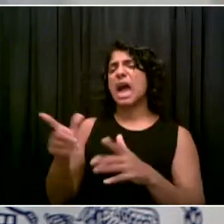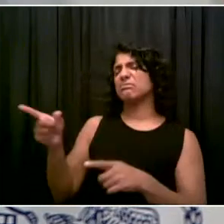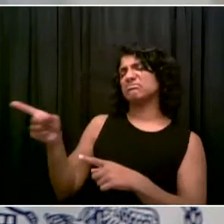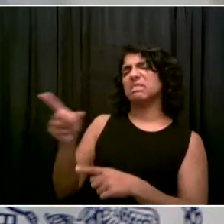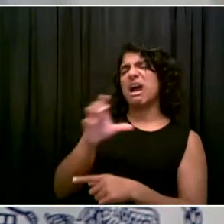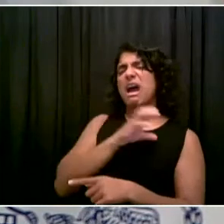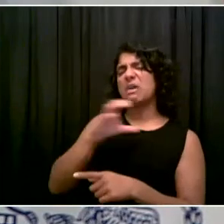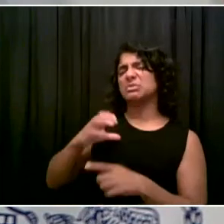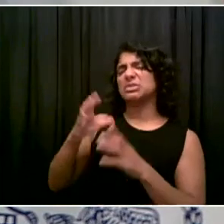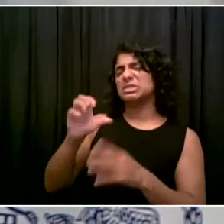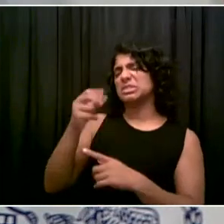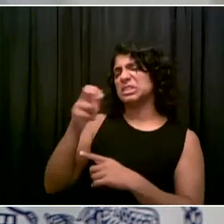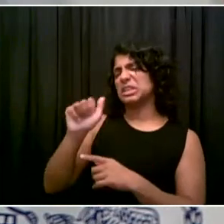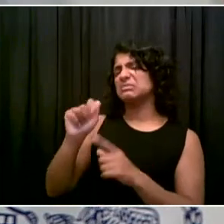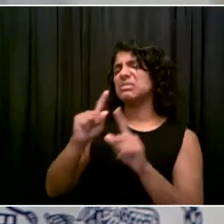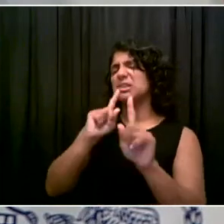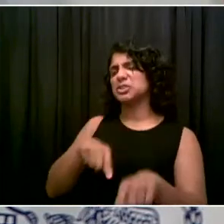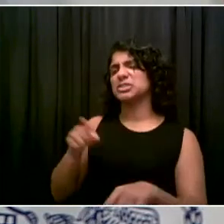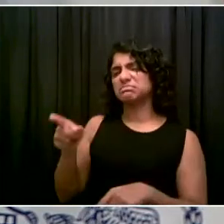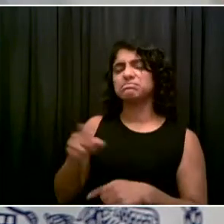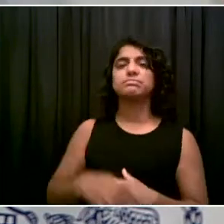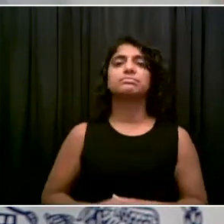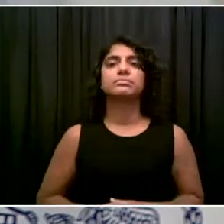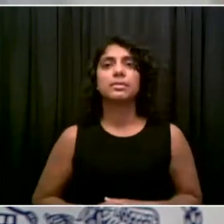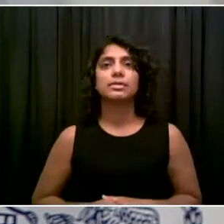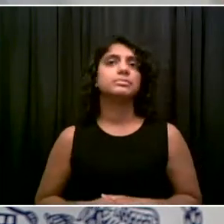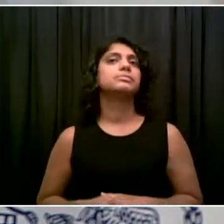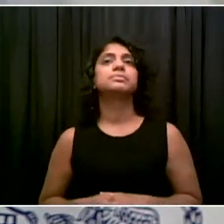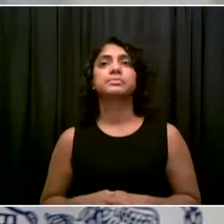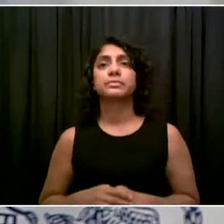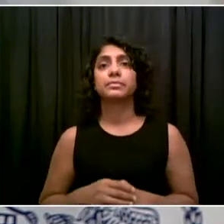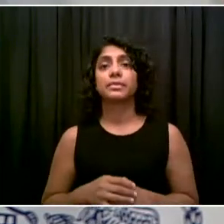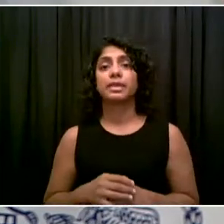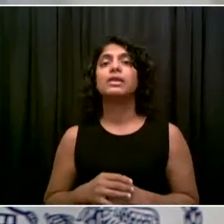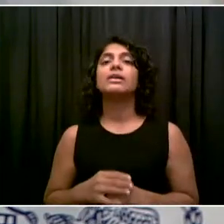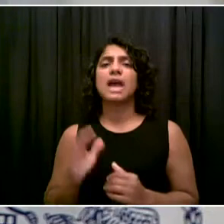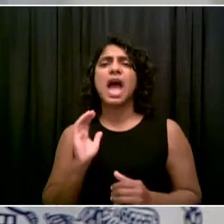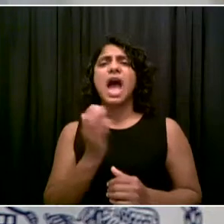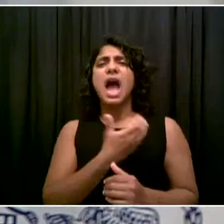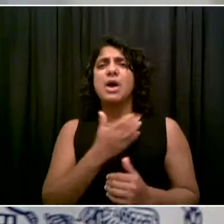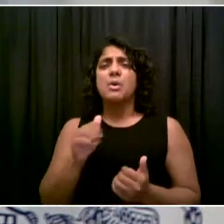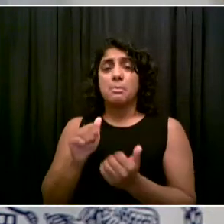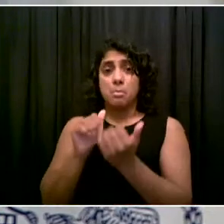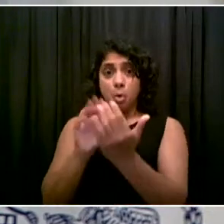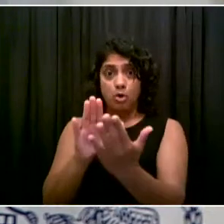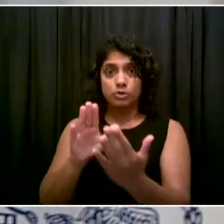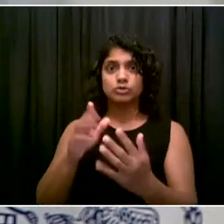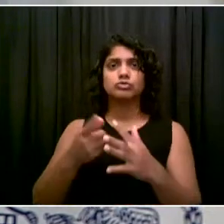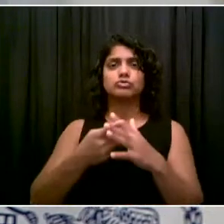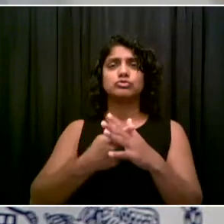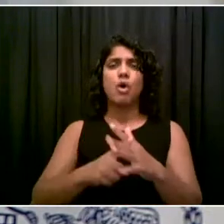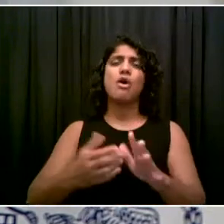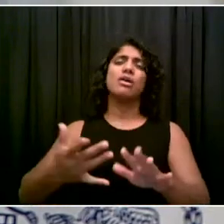COMMISISONER, WHAT DO YOU SAY TO THEM? BUCK I WILL START AND THEN I WILL TURN TO THE COMMSISIONER. THE APPROACH WE HAVE TAKEN, THIS